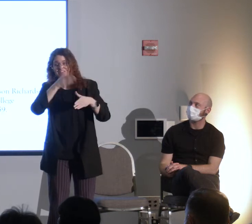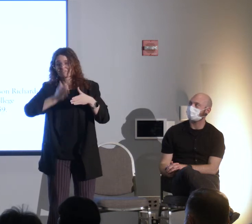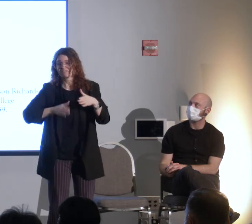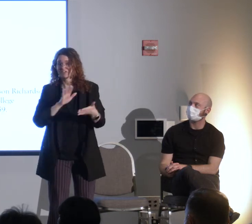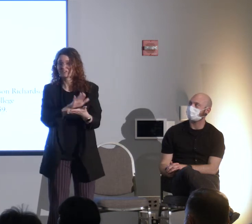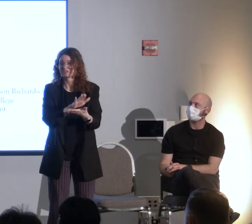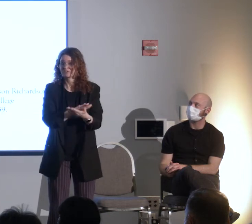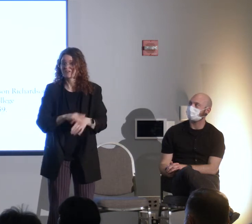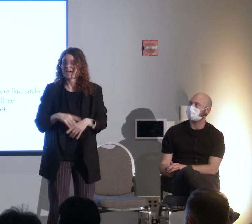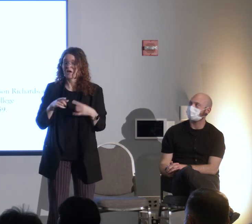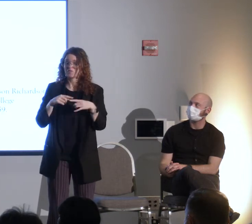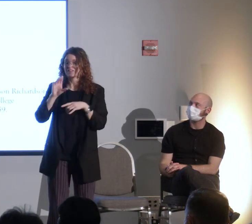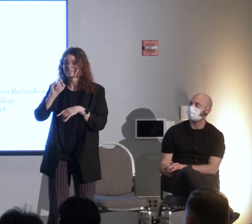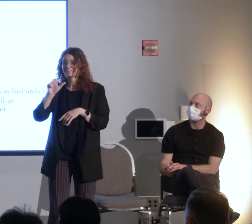and didn't return until after the Civil War was over.